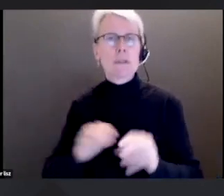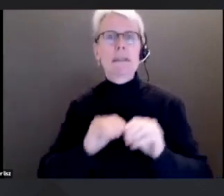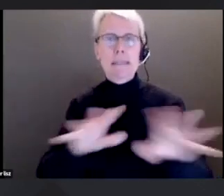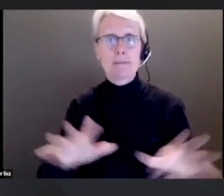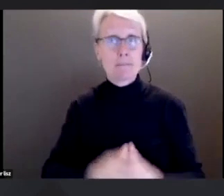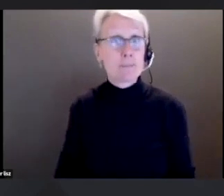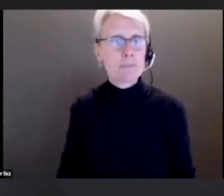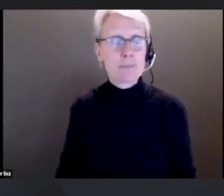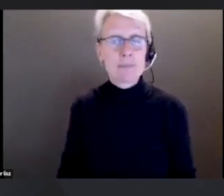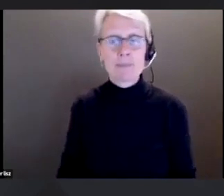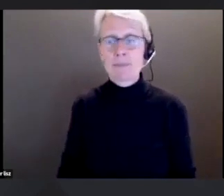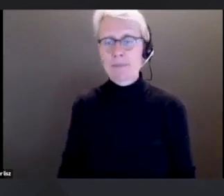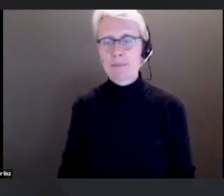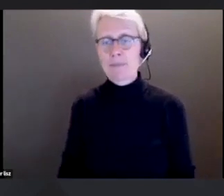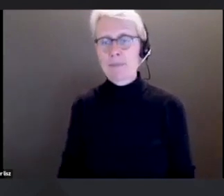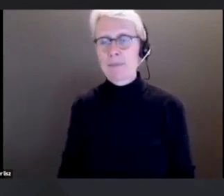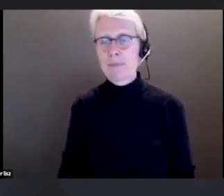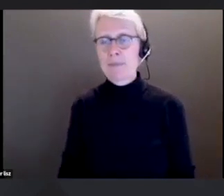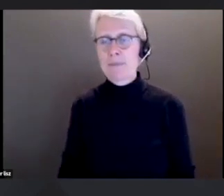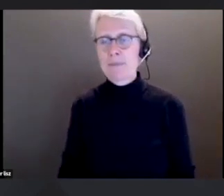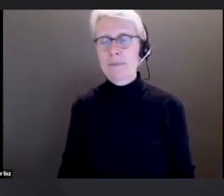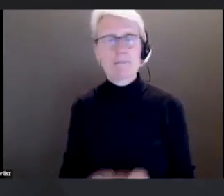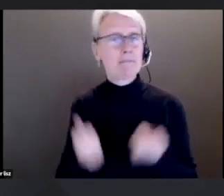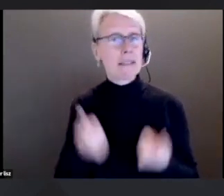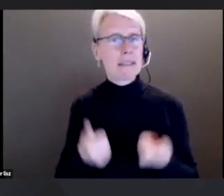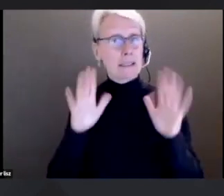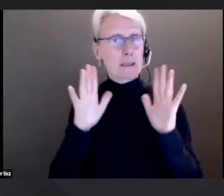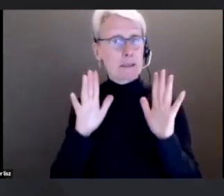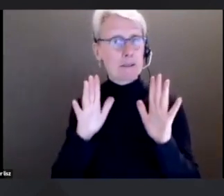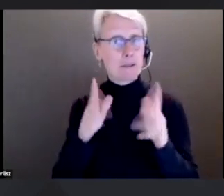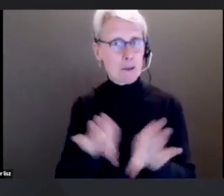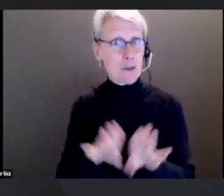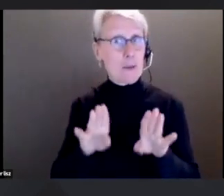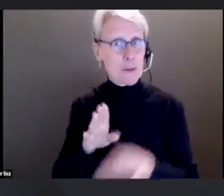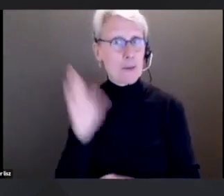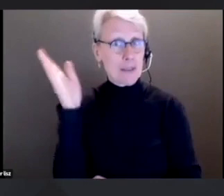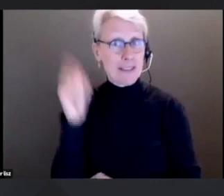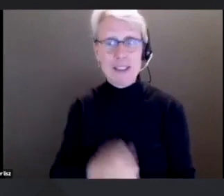Thank you so much, everyone. Thank you.